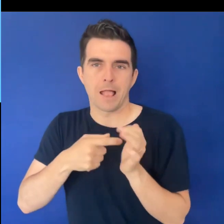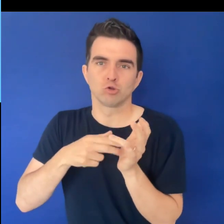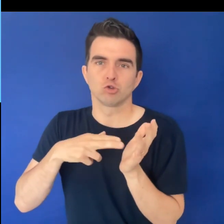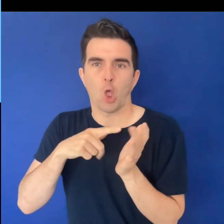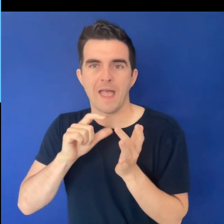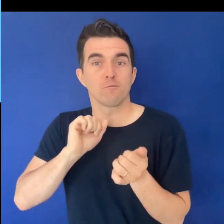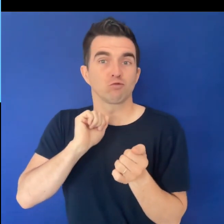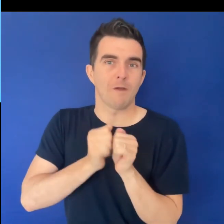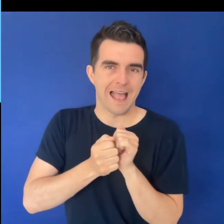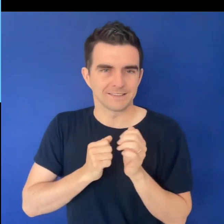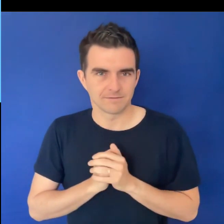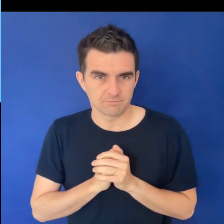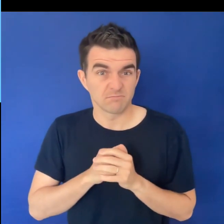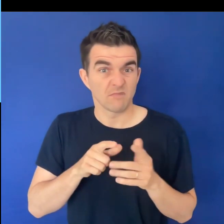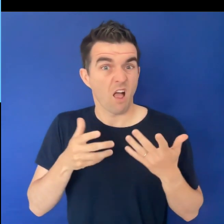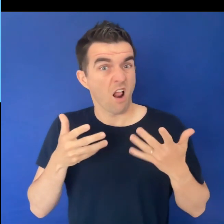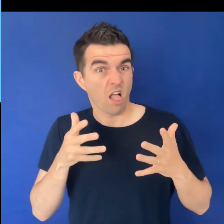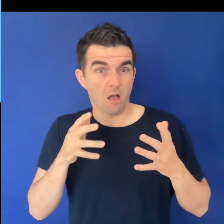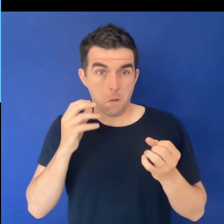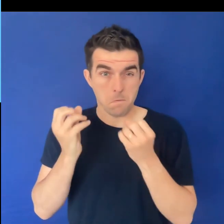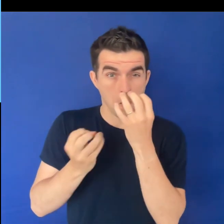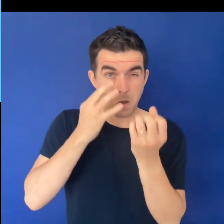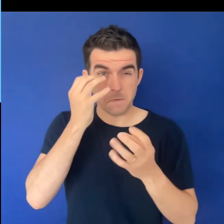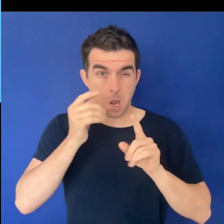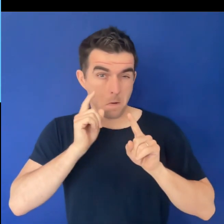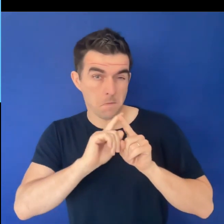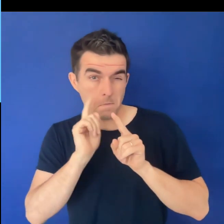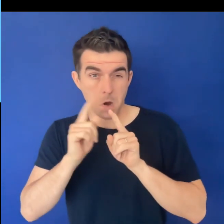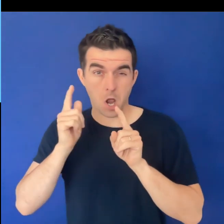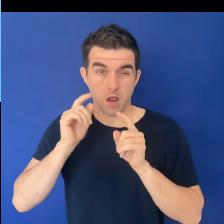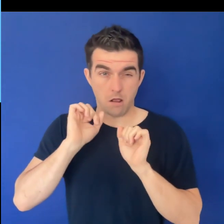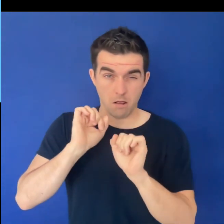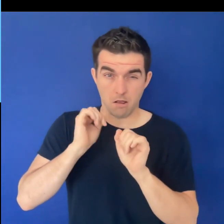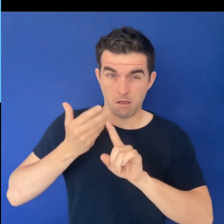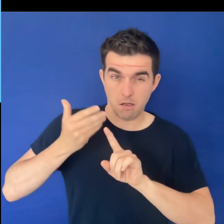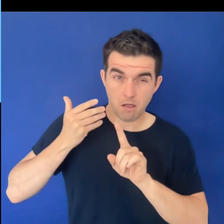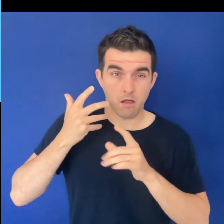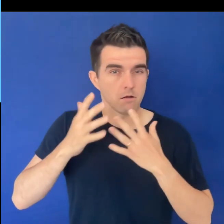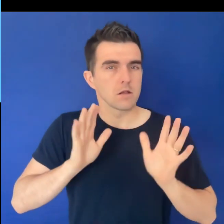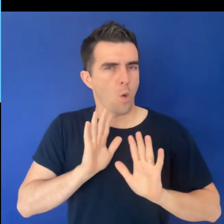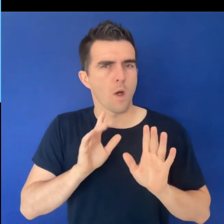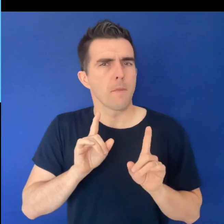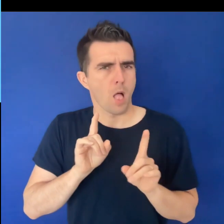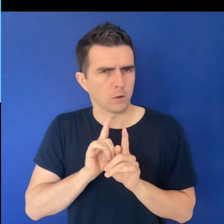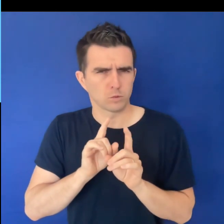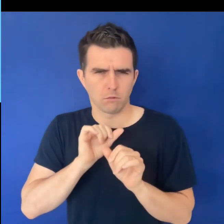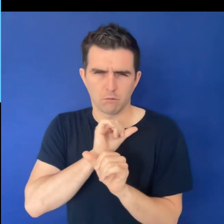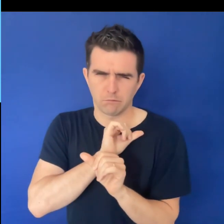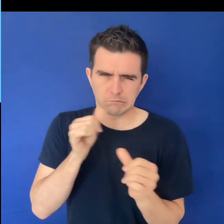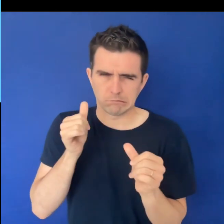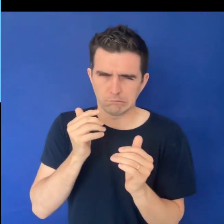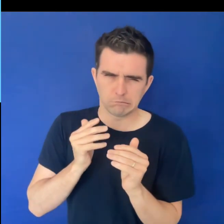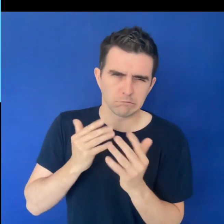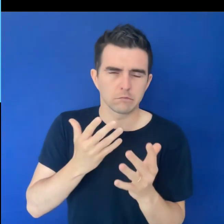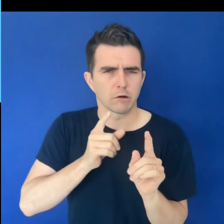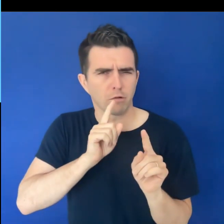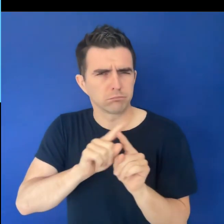Elsie isn’t just packed with hyphenated genre tags and technicolour action, however. The Knight Shift team have been hard at work to provide a host of accessibility